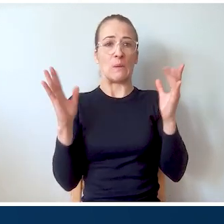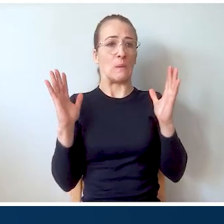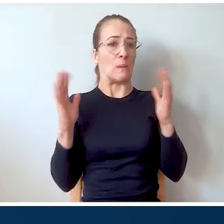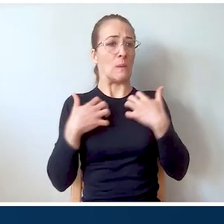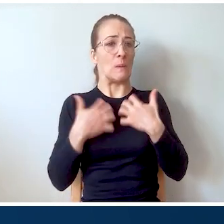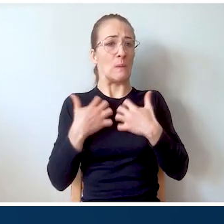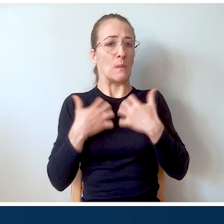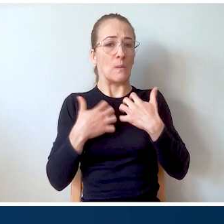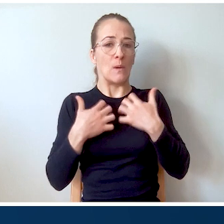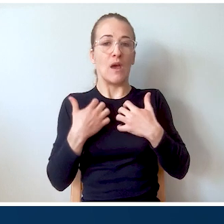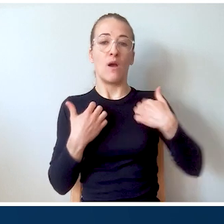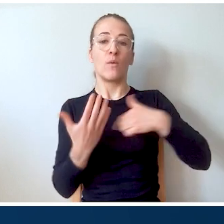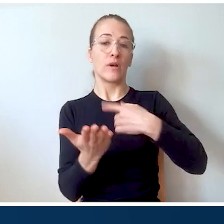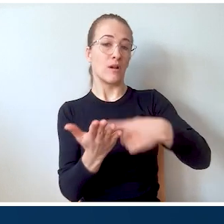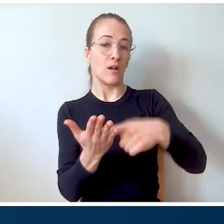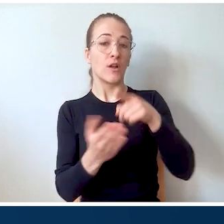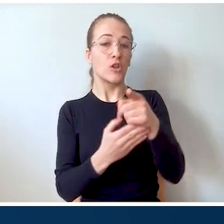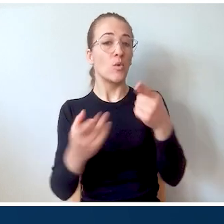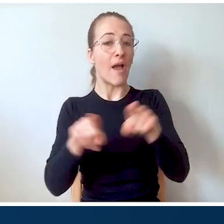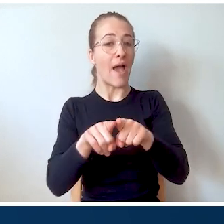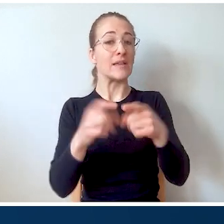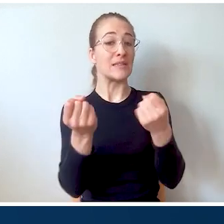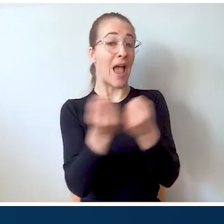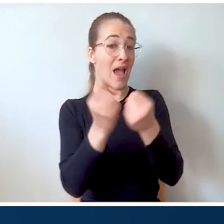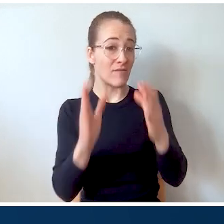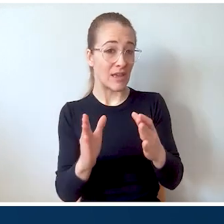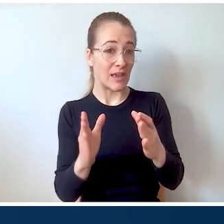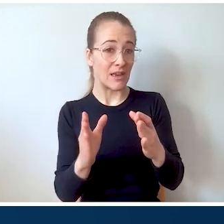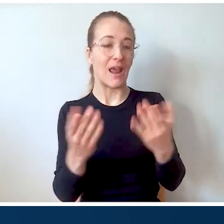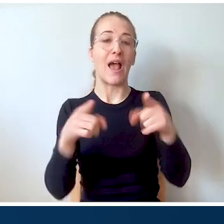even though we're talking about you as an advocate, as an educator, really,